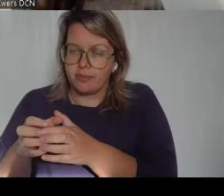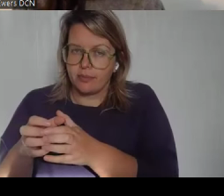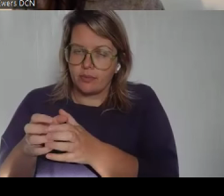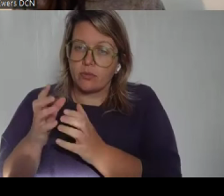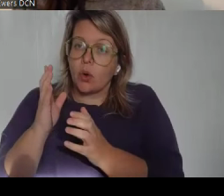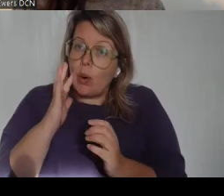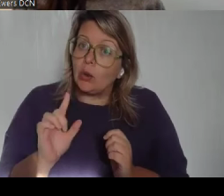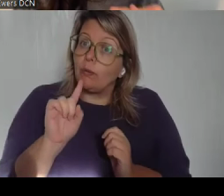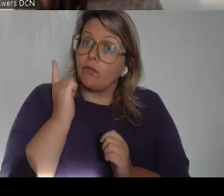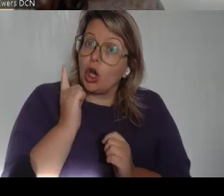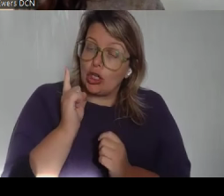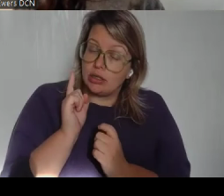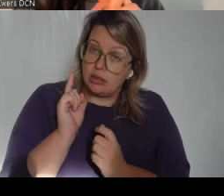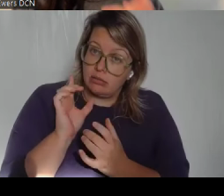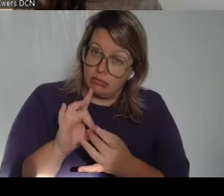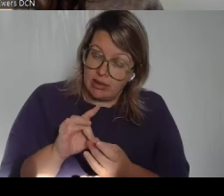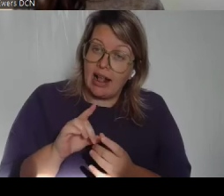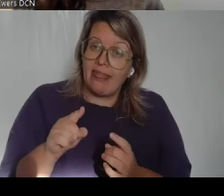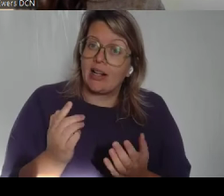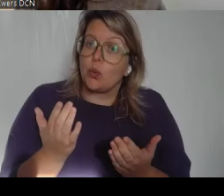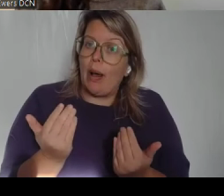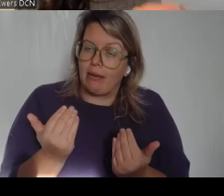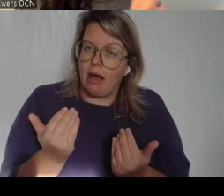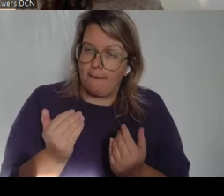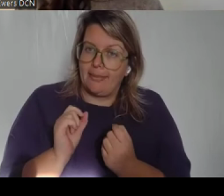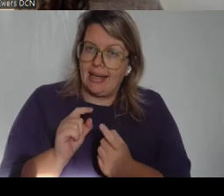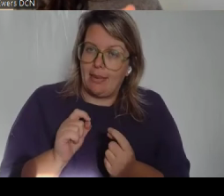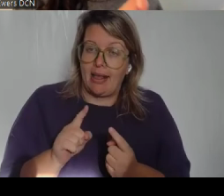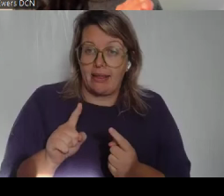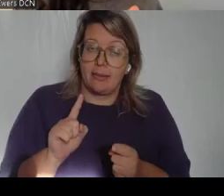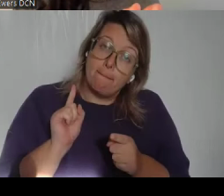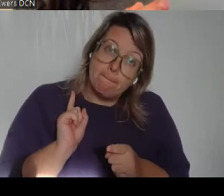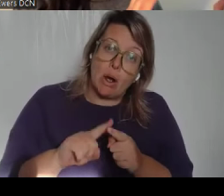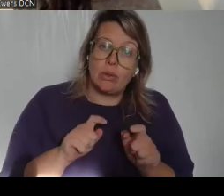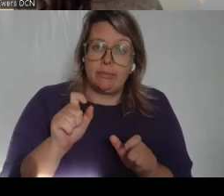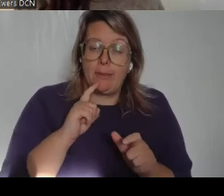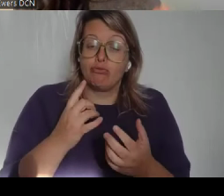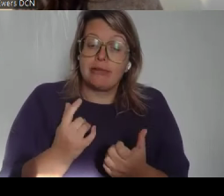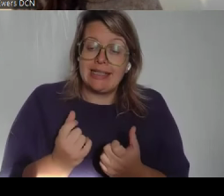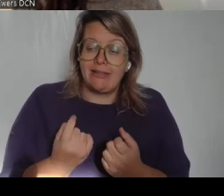generates the highest open rates of over 90%.